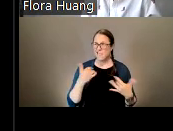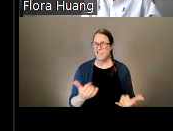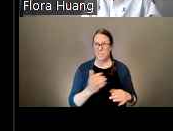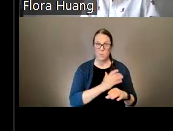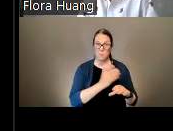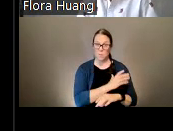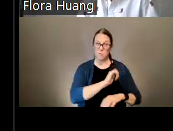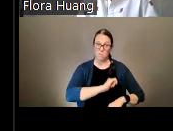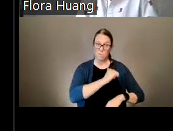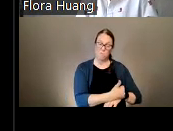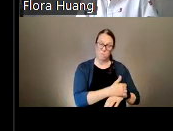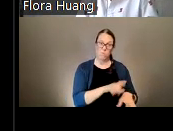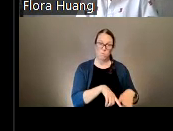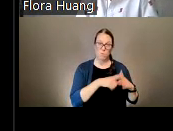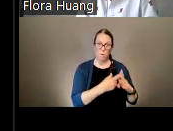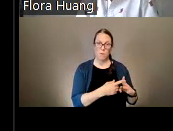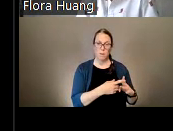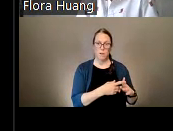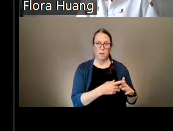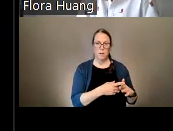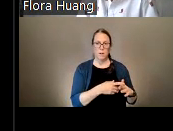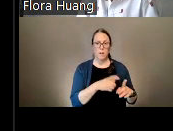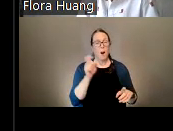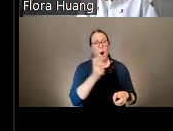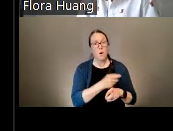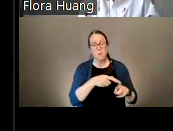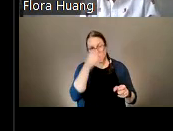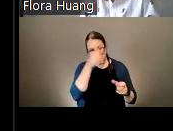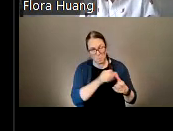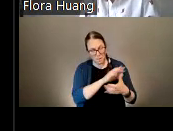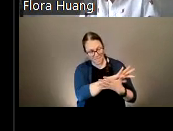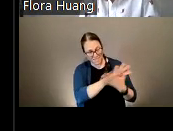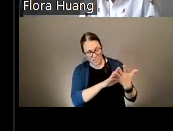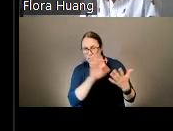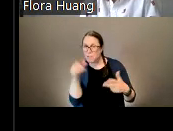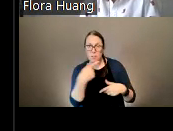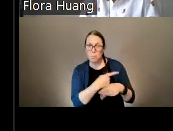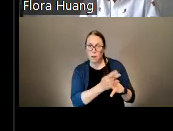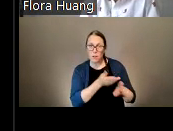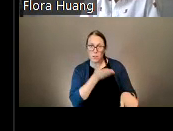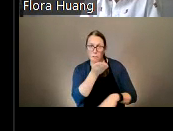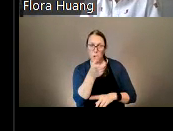It's hard to remember these are just product offerings. The same way that you could choose a Samsung phone